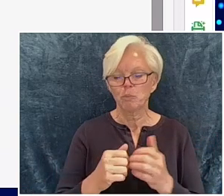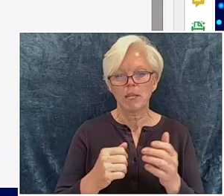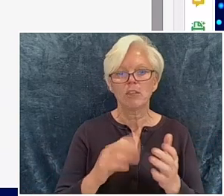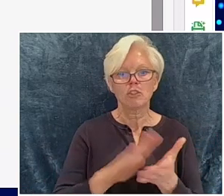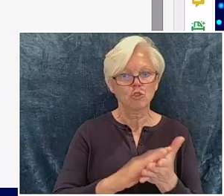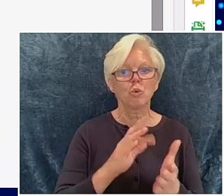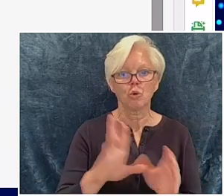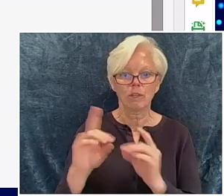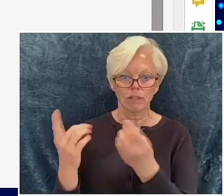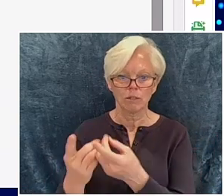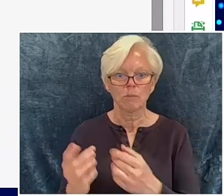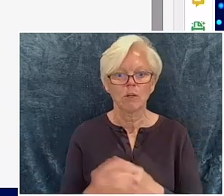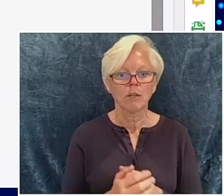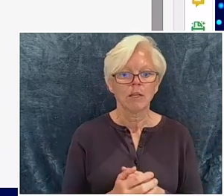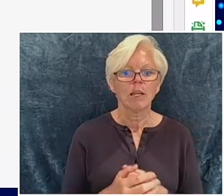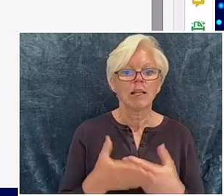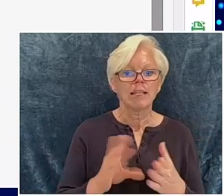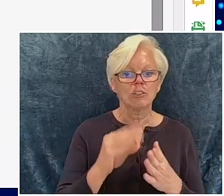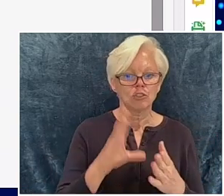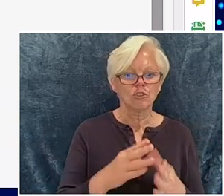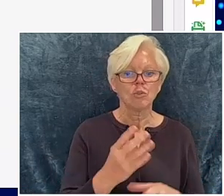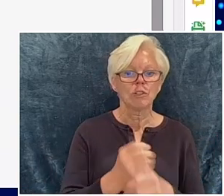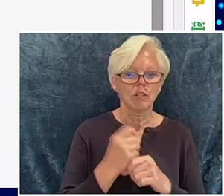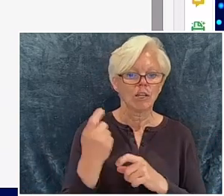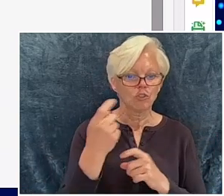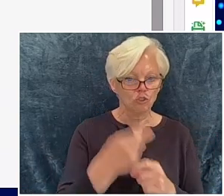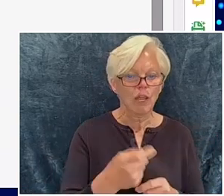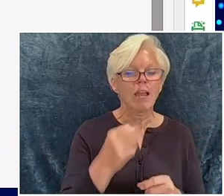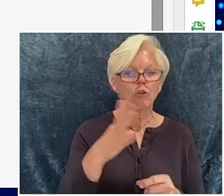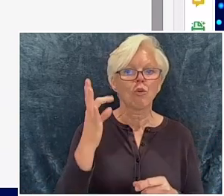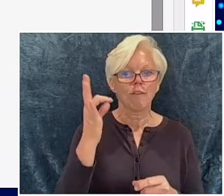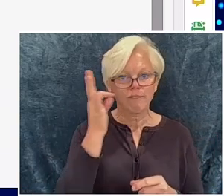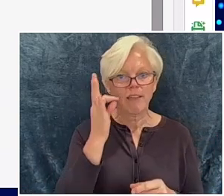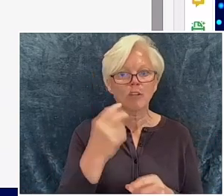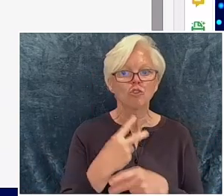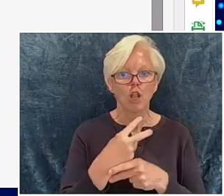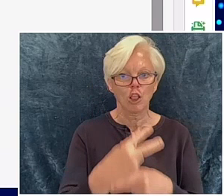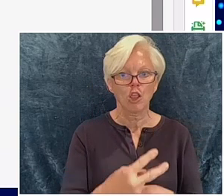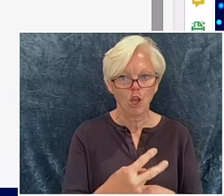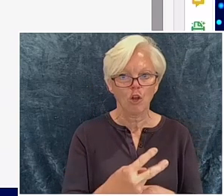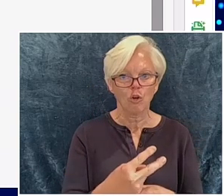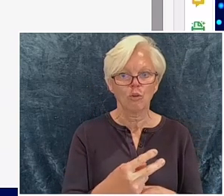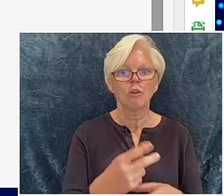Perkins Loan overpayment if the student received a grant or Federal loan, or Federal Perkins Loan payments that